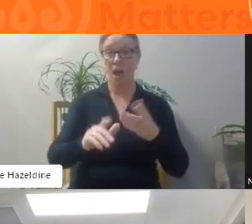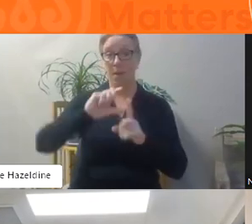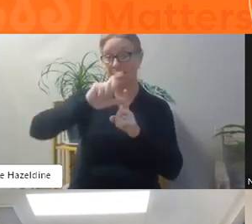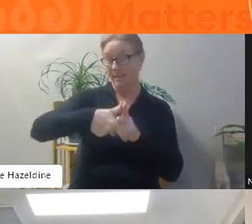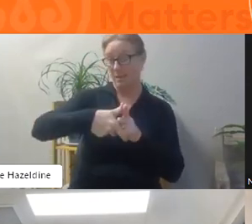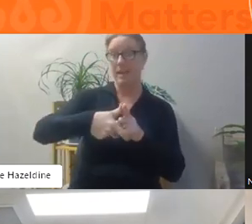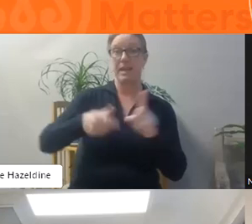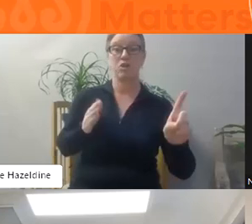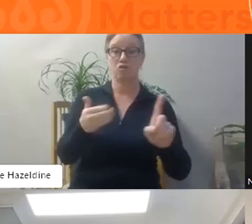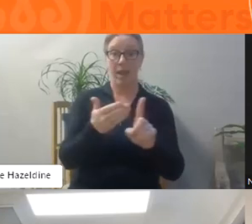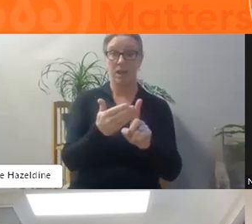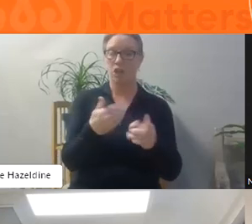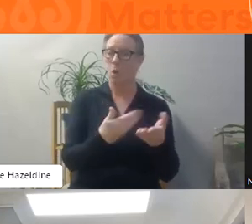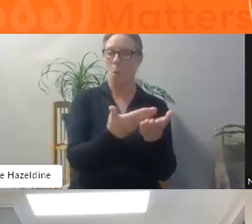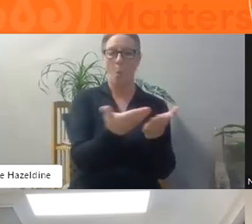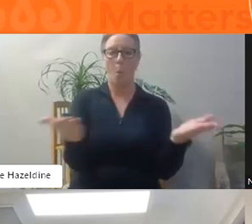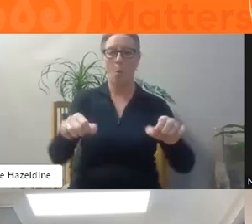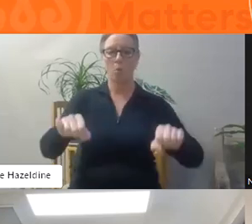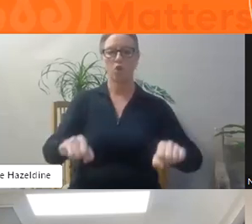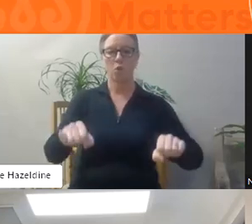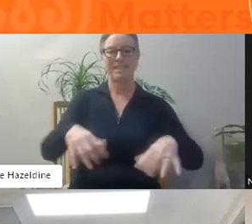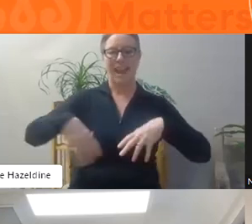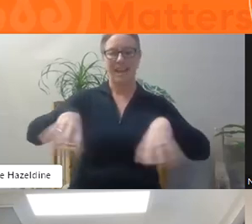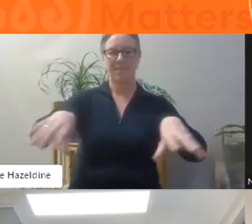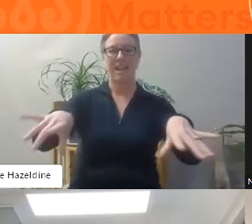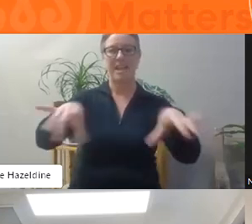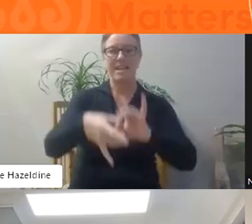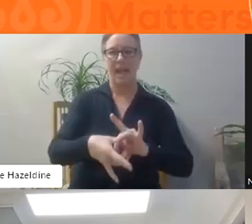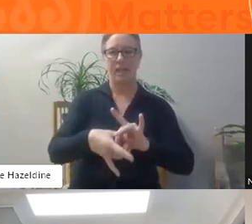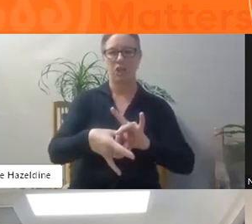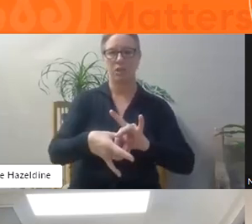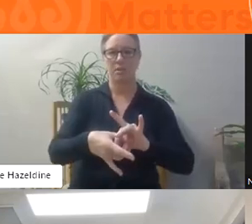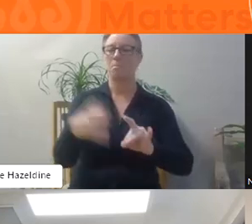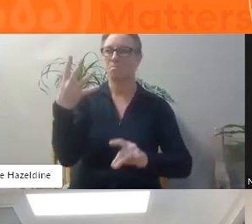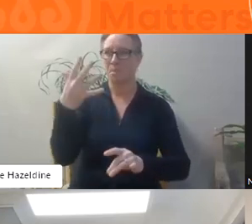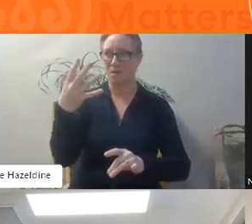shows that all students are actively engaged and -- pardon me, apologies